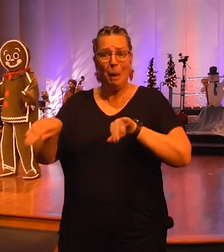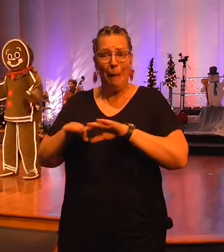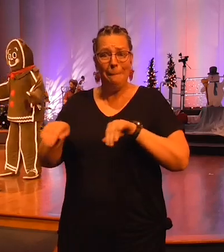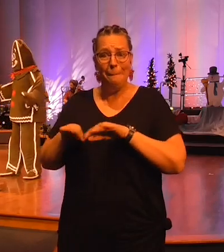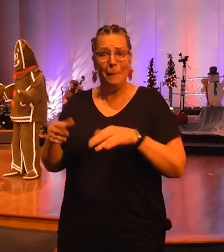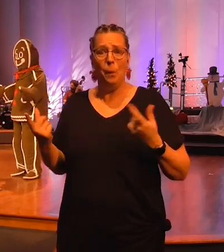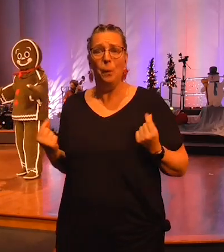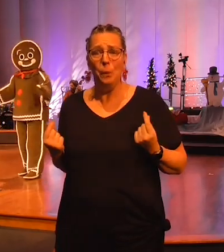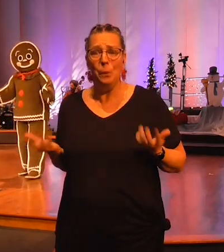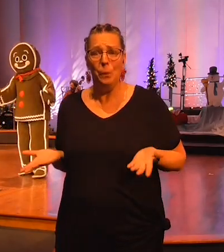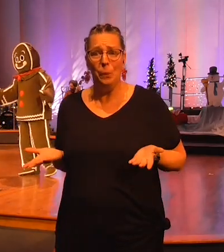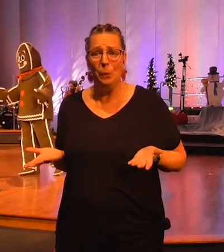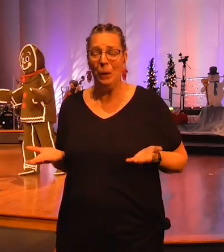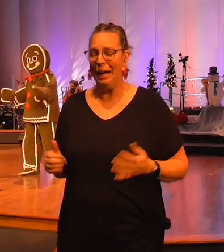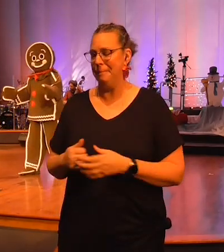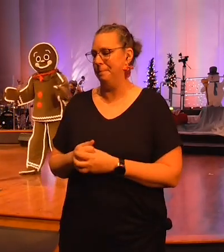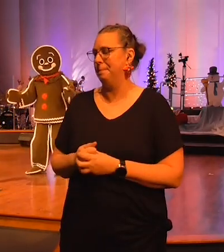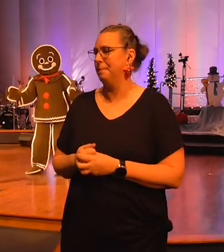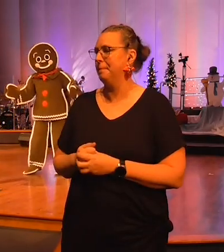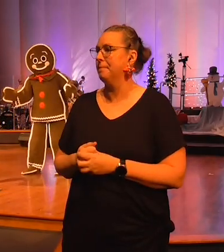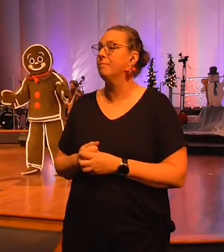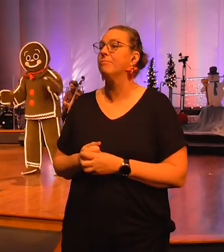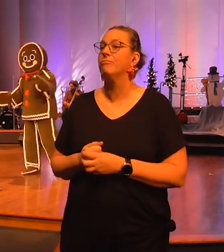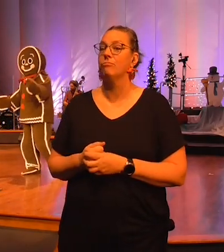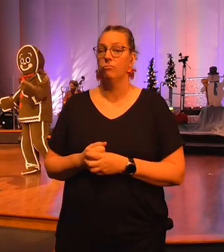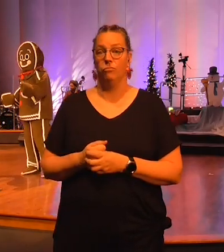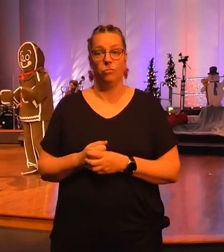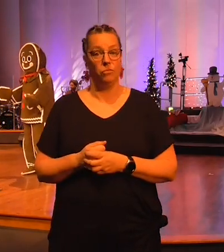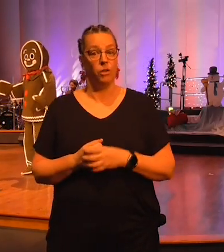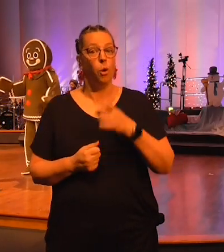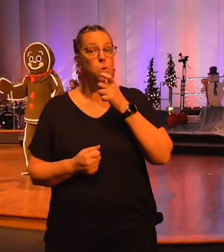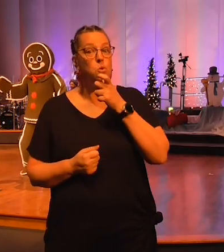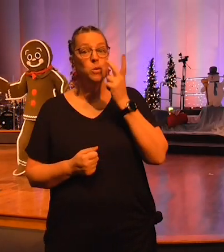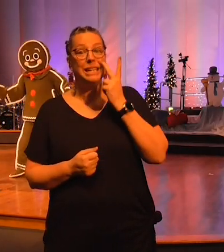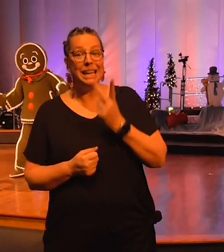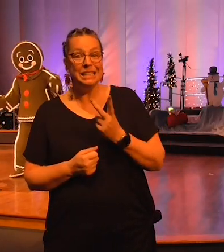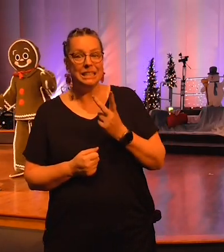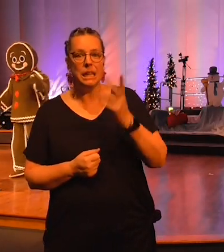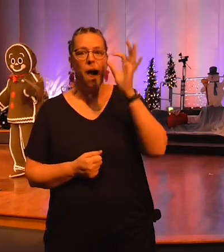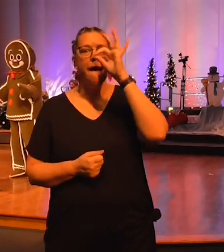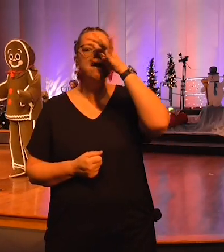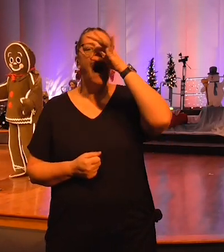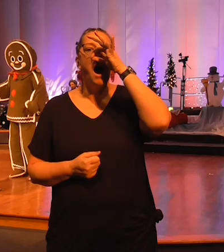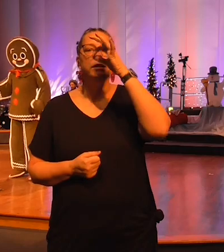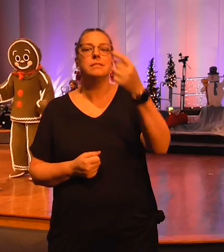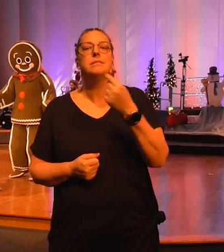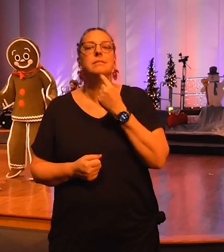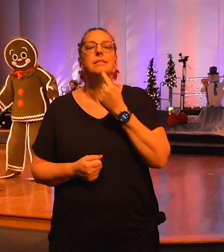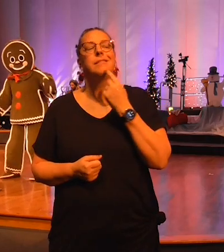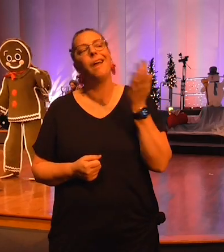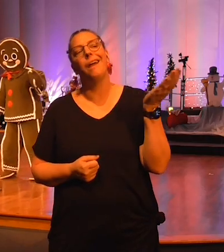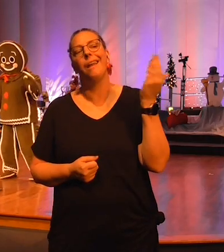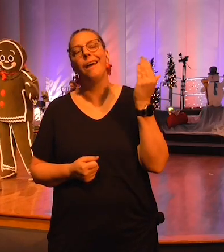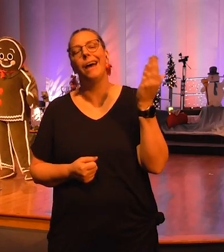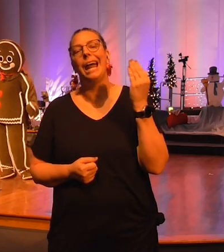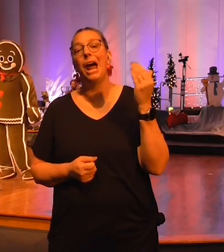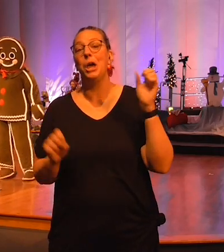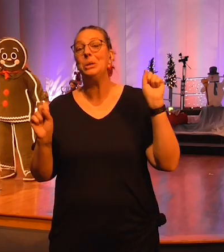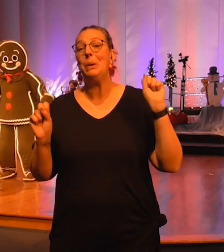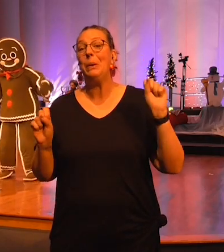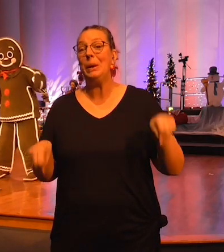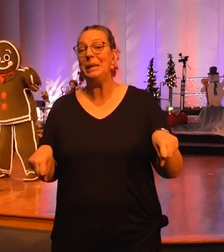he said uh-oh cookies can't swim now what am I going to do well who came along next with the